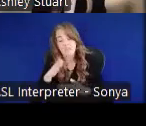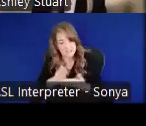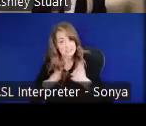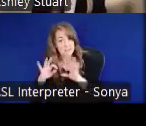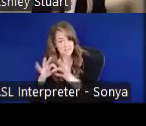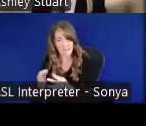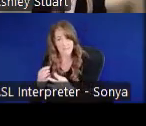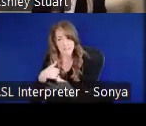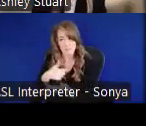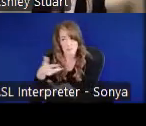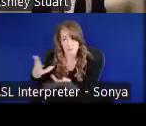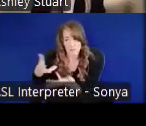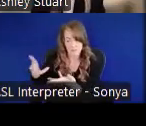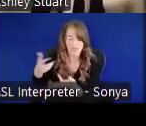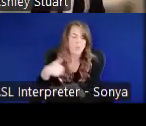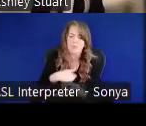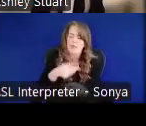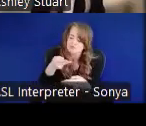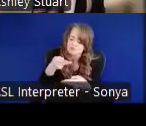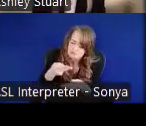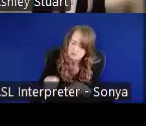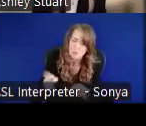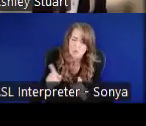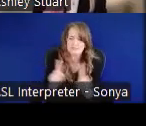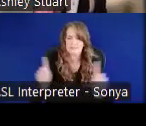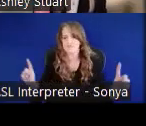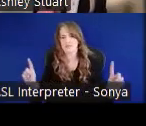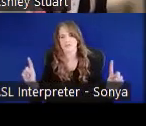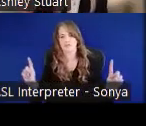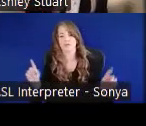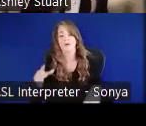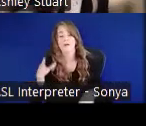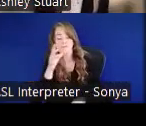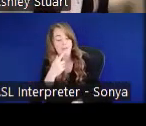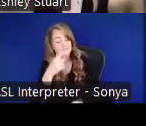short, short separations. For example, mom says bye, drives